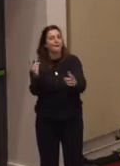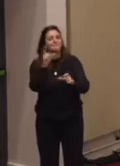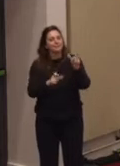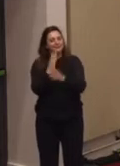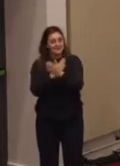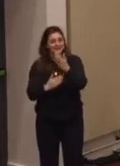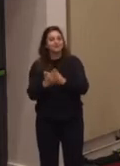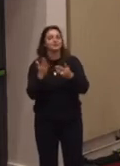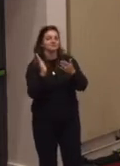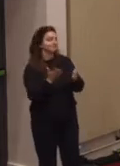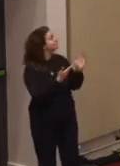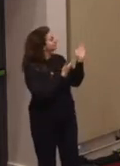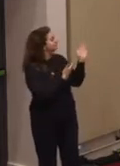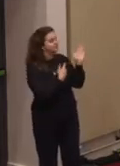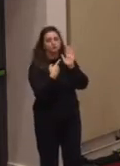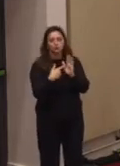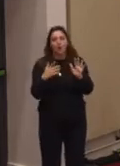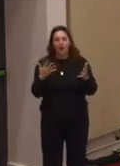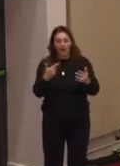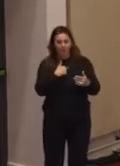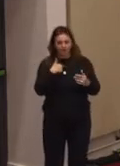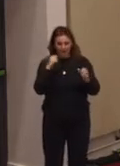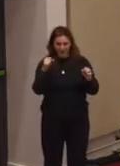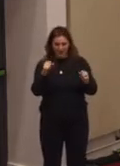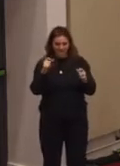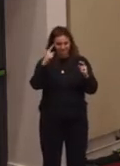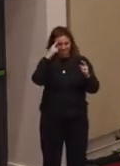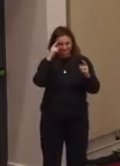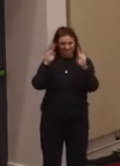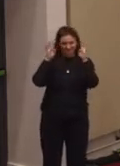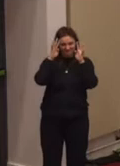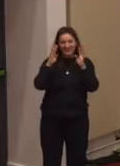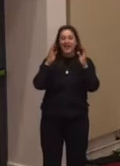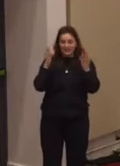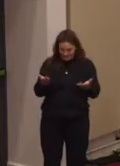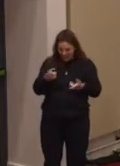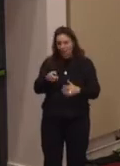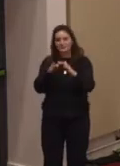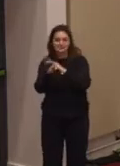this had on many people's lives, particularly children, including enabling them to access